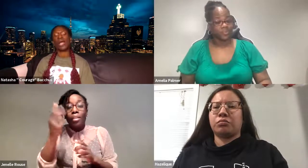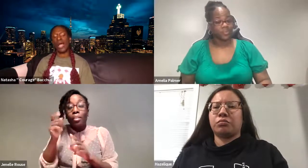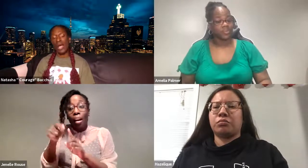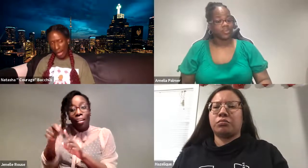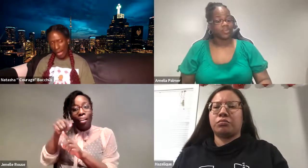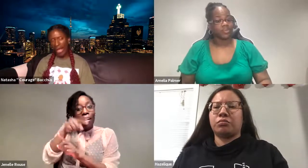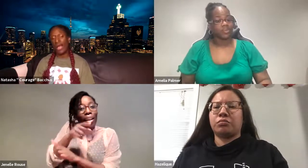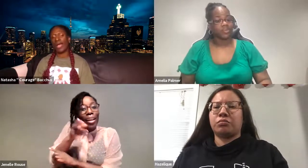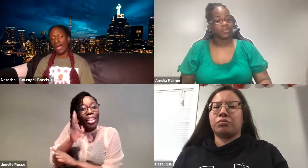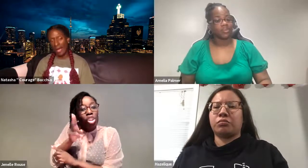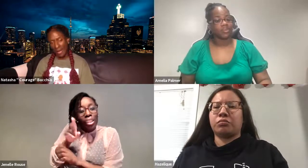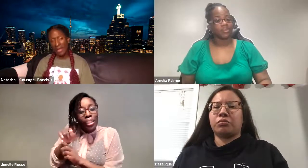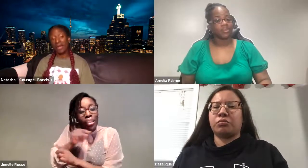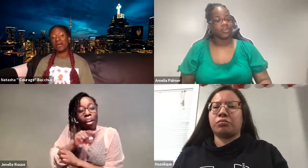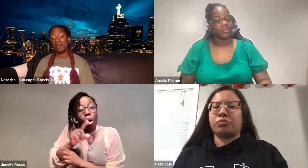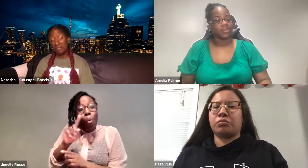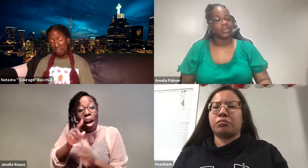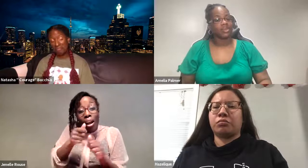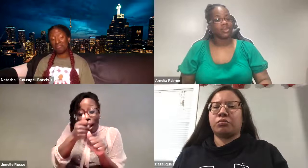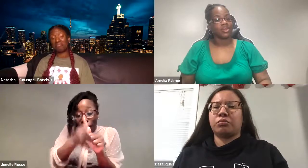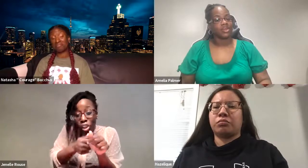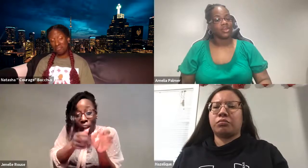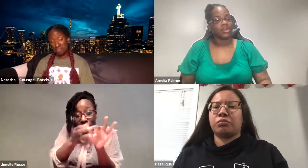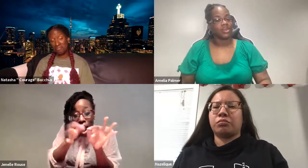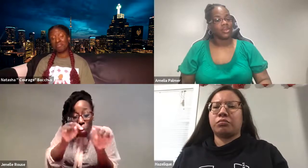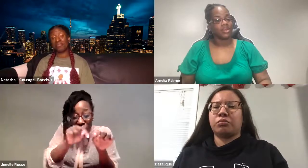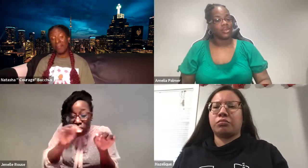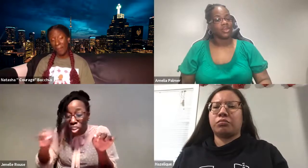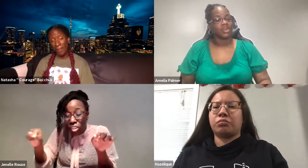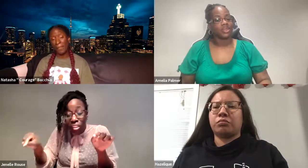impact what they think of them and where is that coming from? that's coming from history.